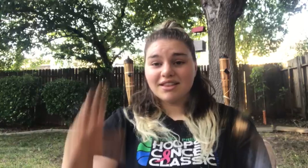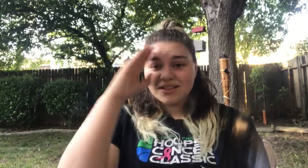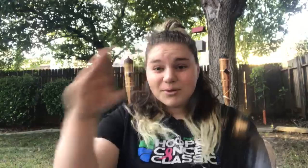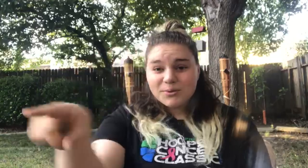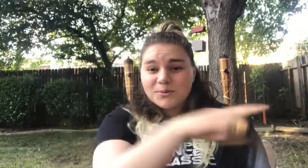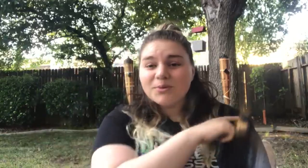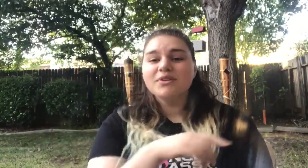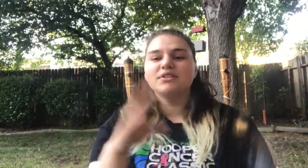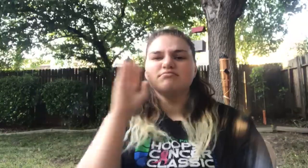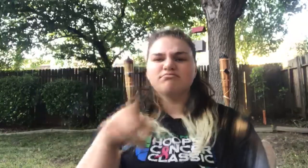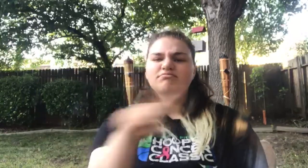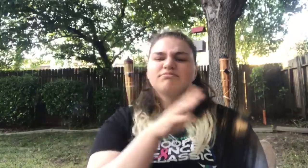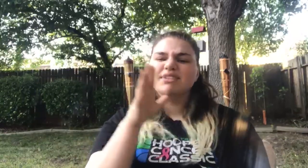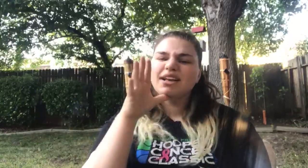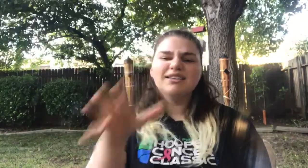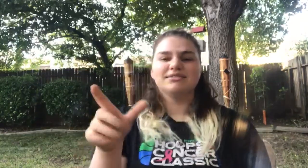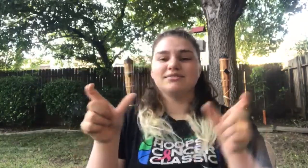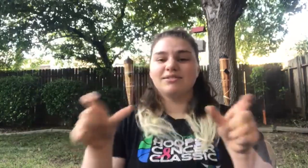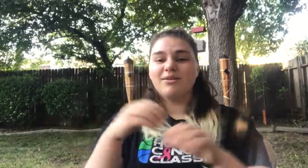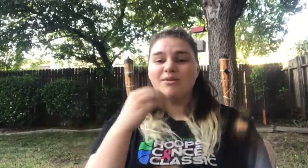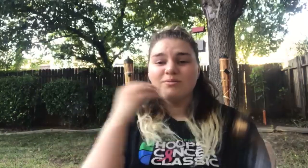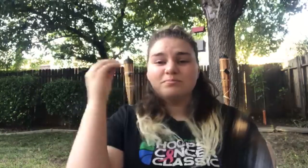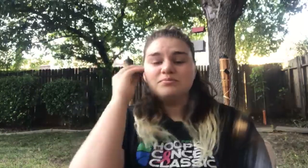Hello you there. I know you hated staying in your home,